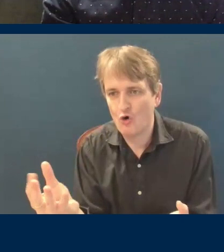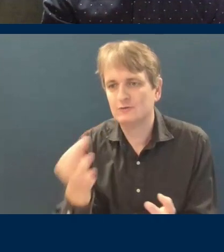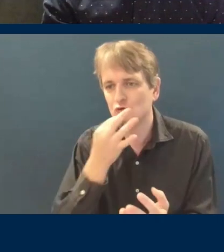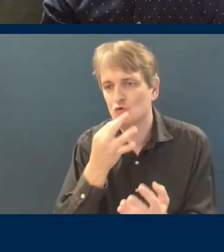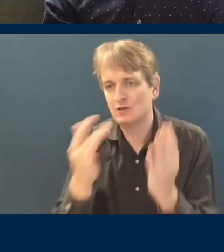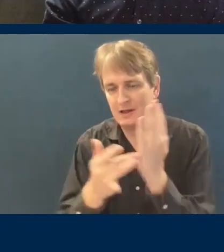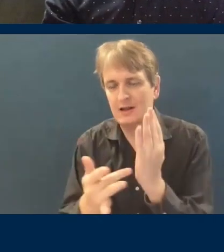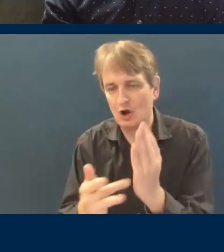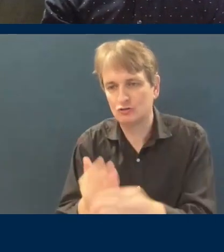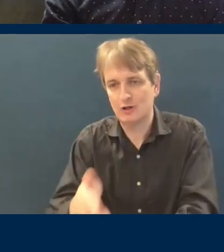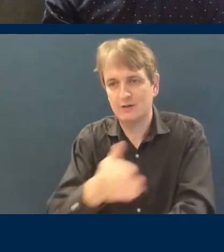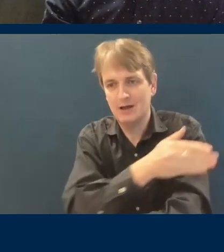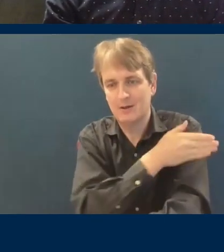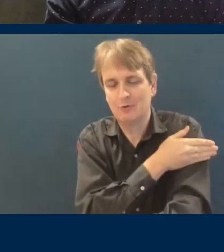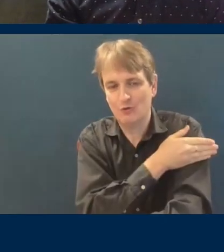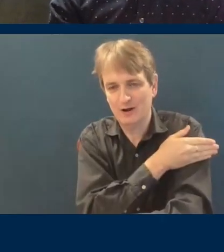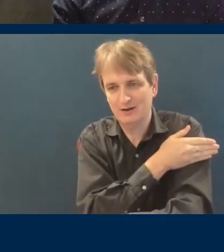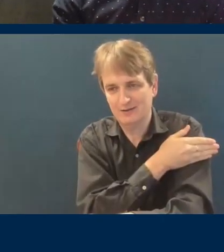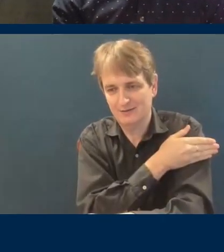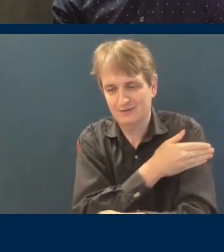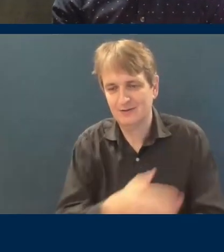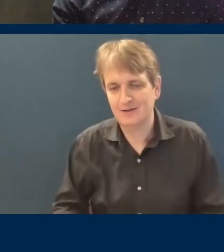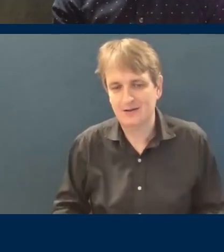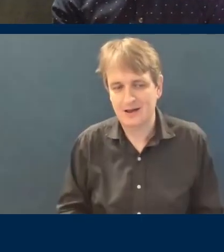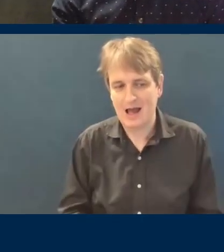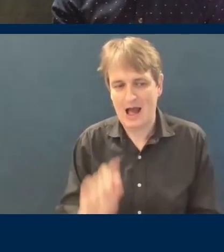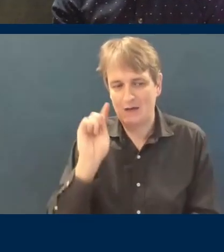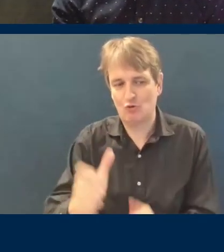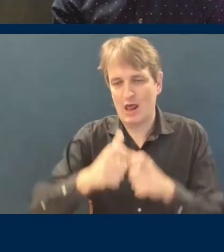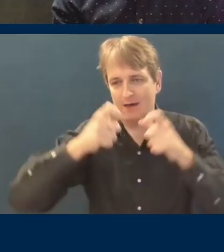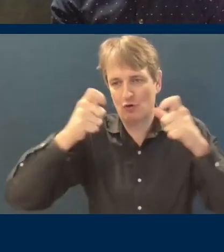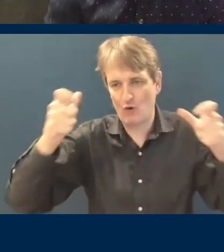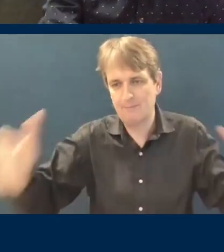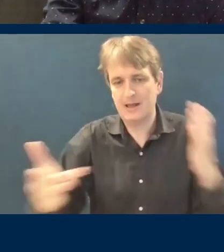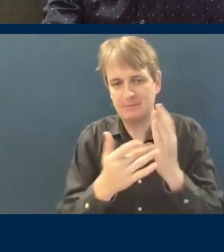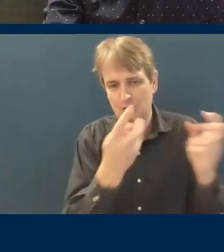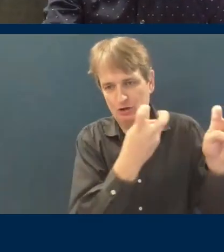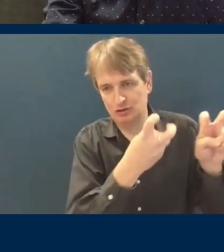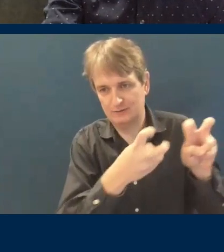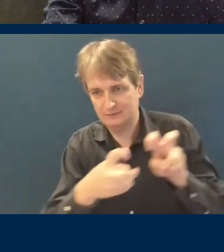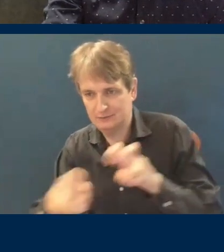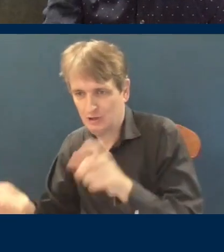So, it's important for, you know, to know, to recognize that technology does continue to improve.